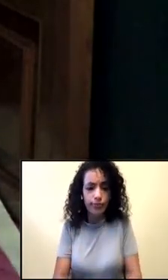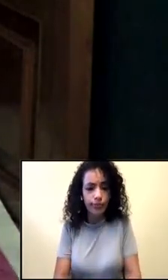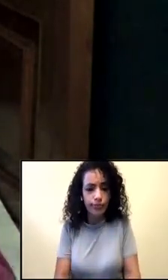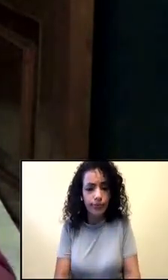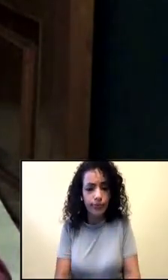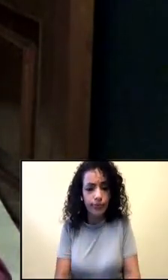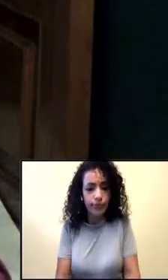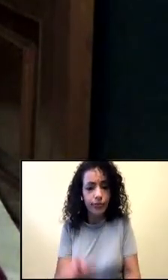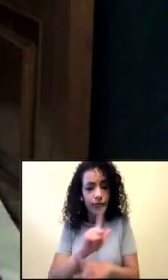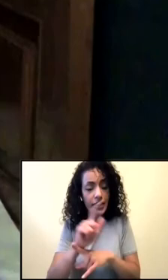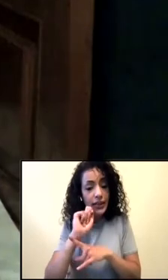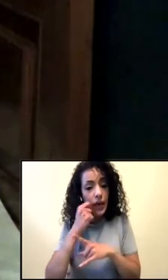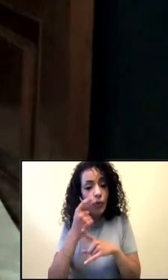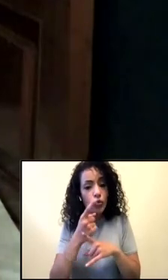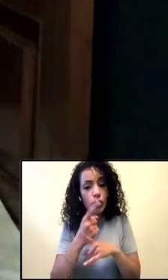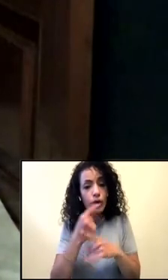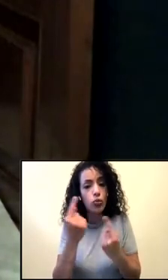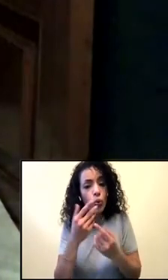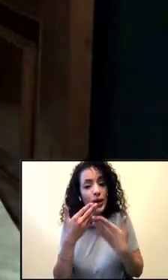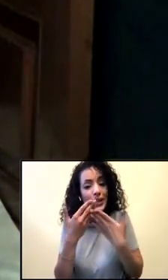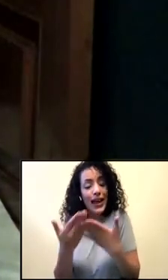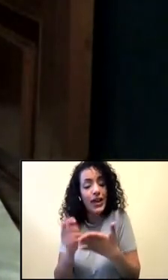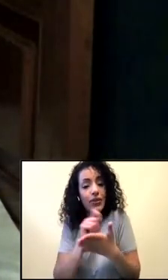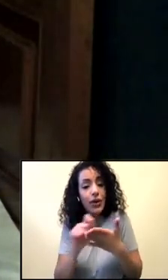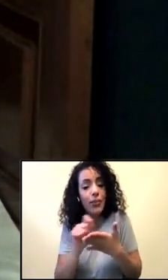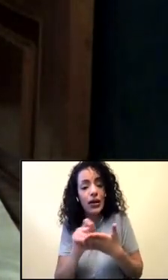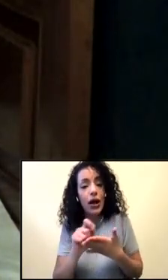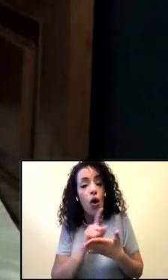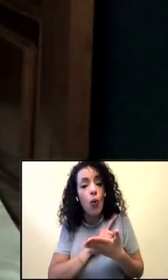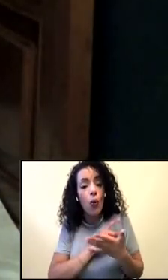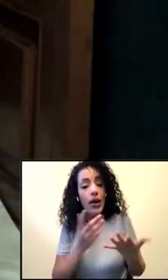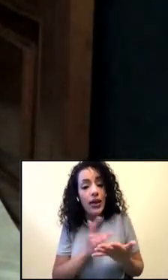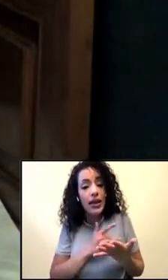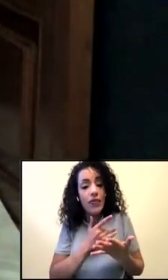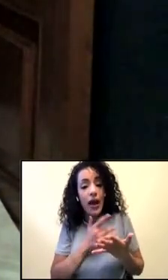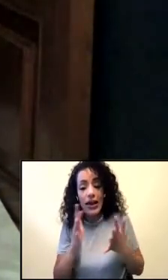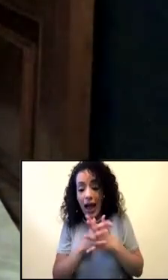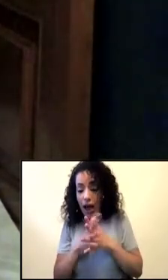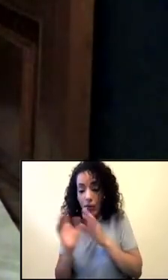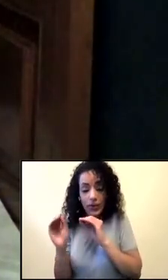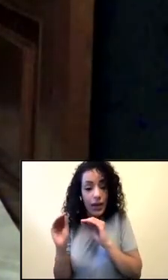about who gave them the pen and where they lived, and how they migrated. So through the story of the